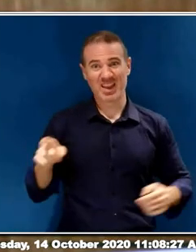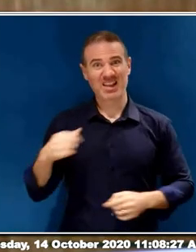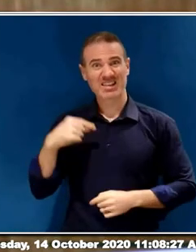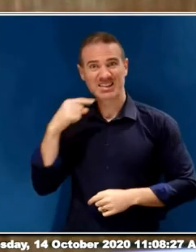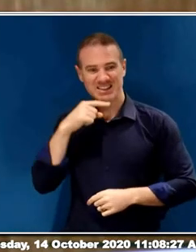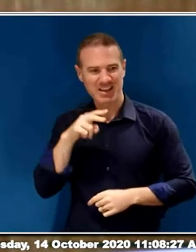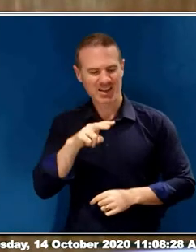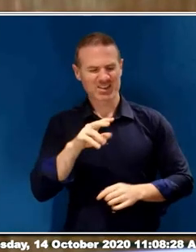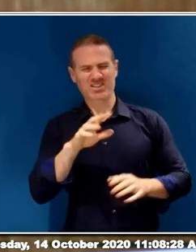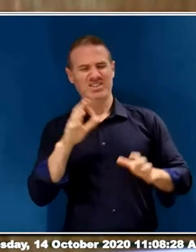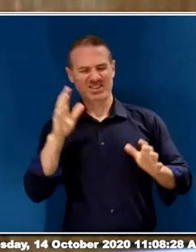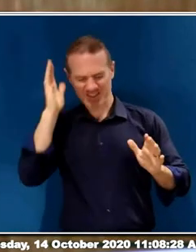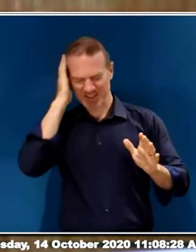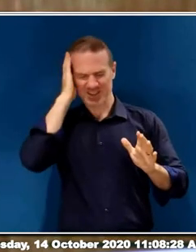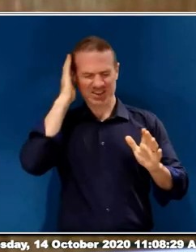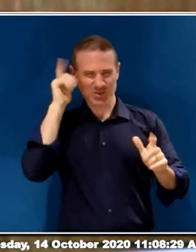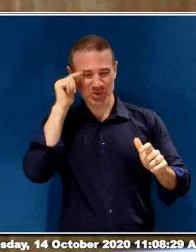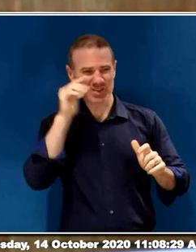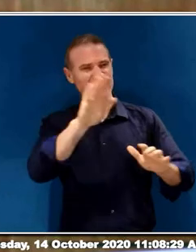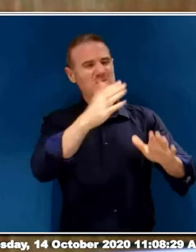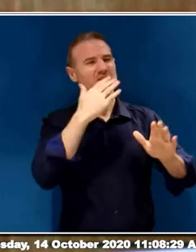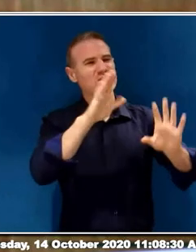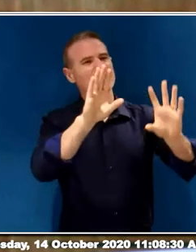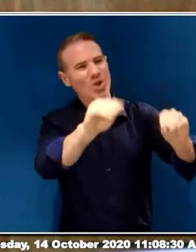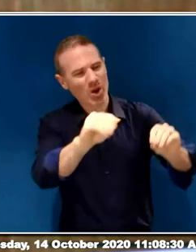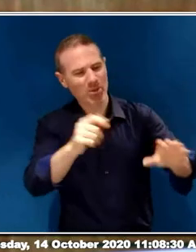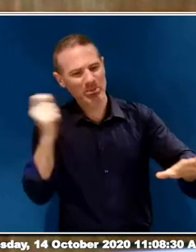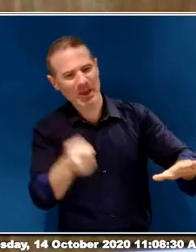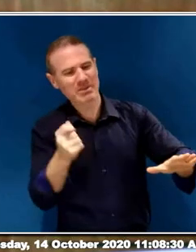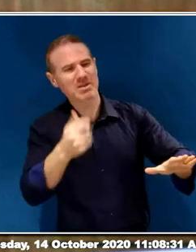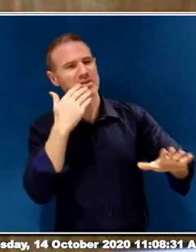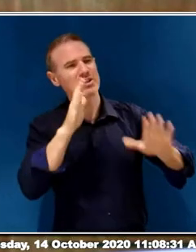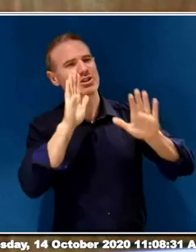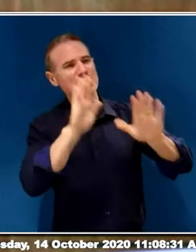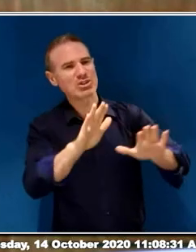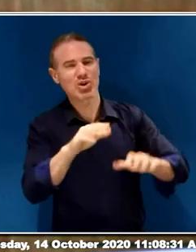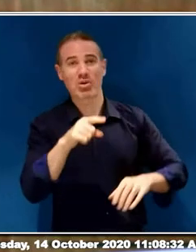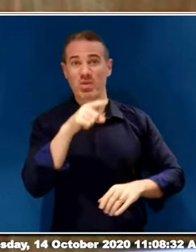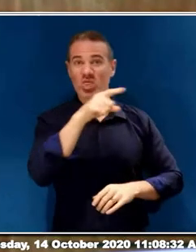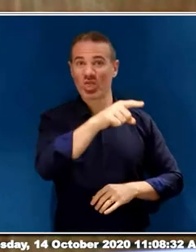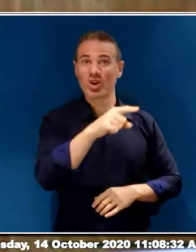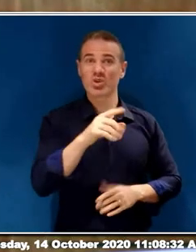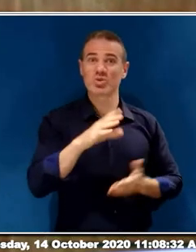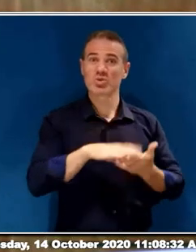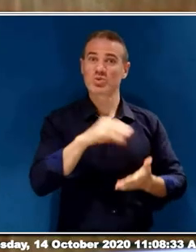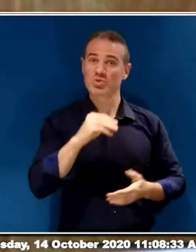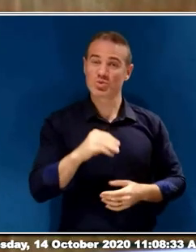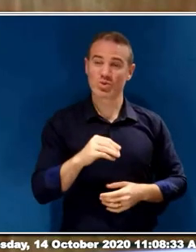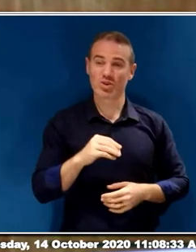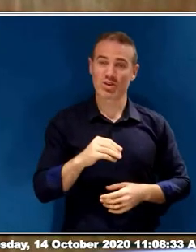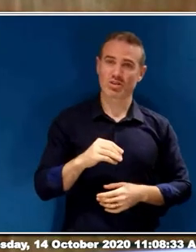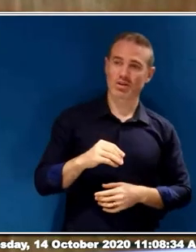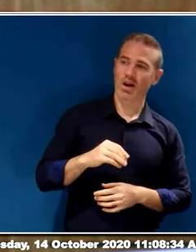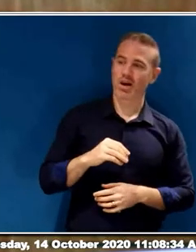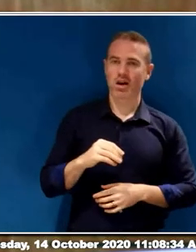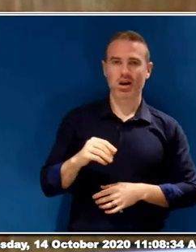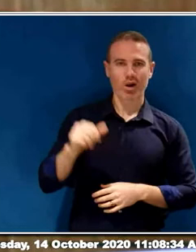The student continued to do it knowing, believing that --- he knew that it was